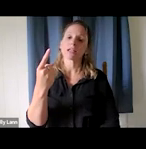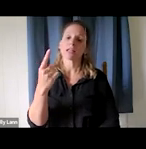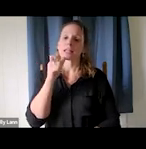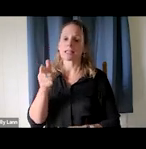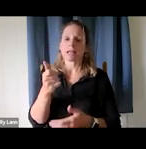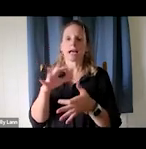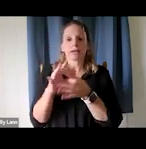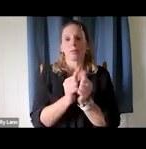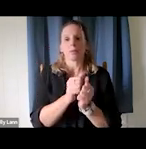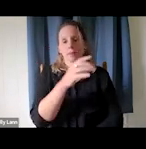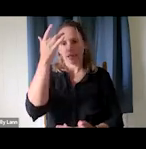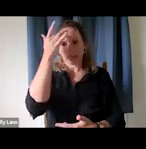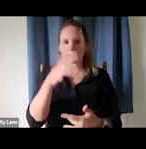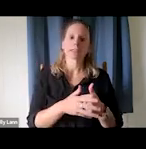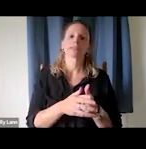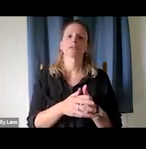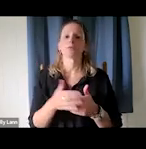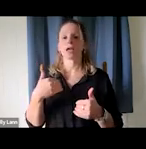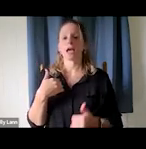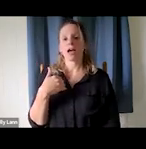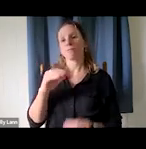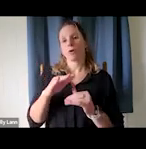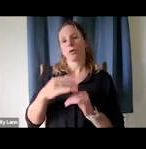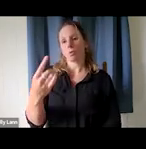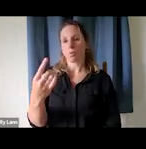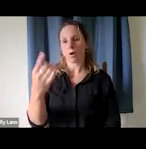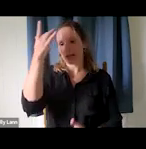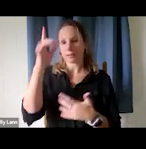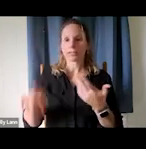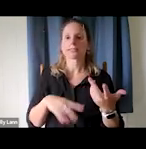One, we document co-occurring illnesses. So, you know, very often,